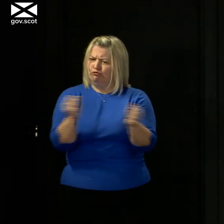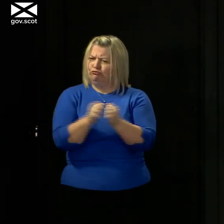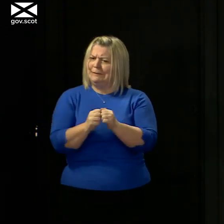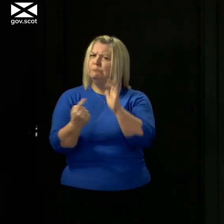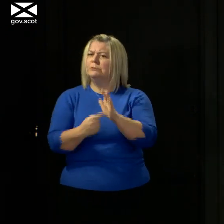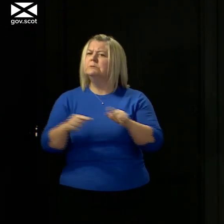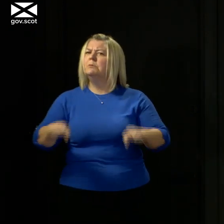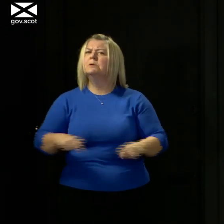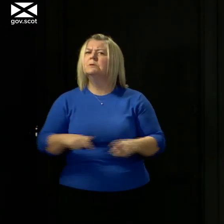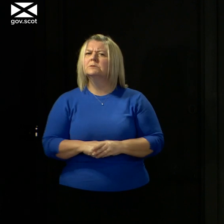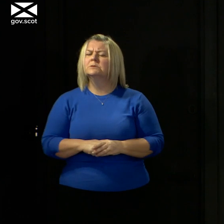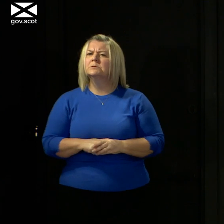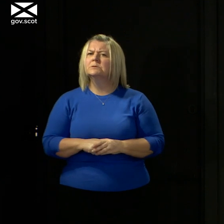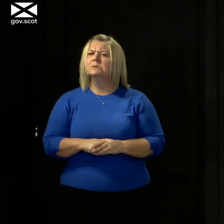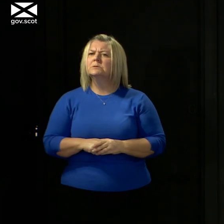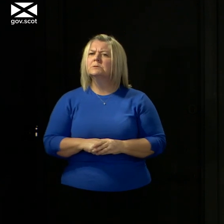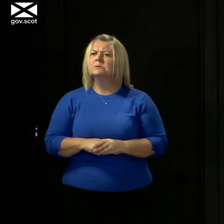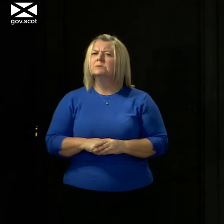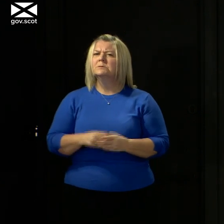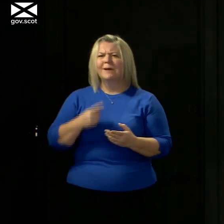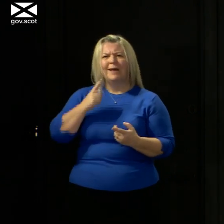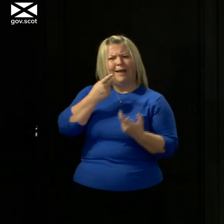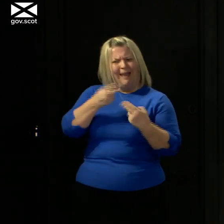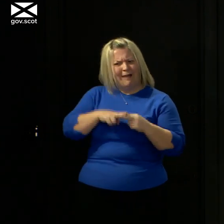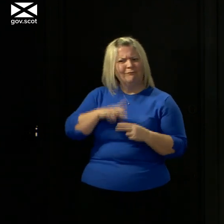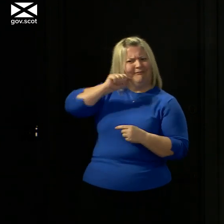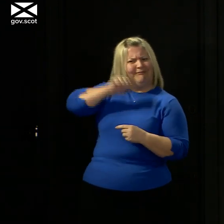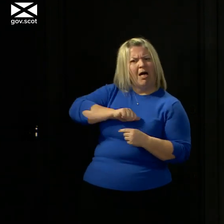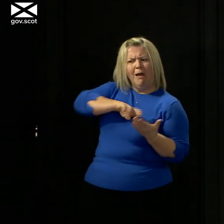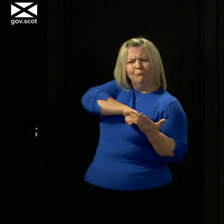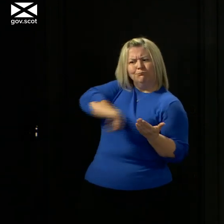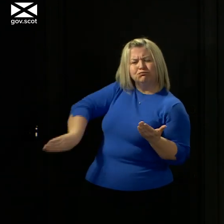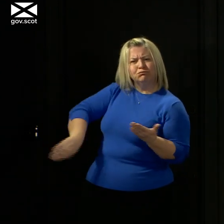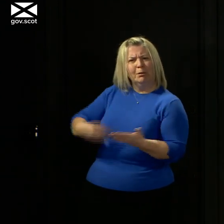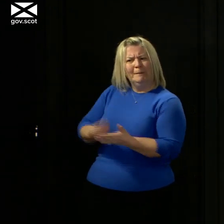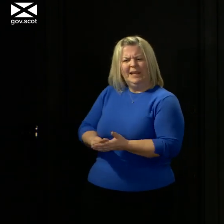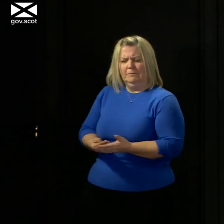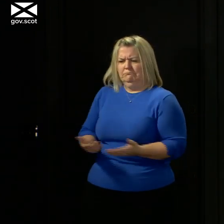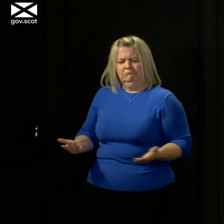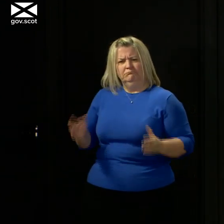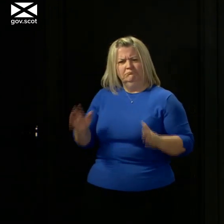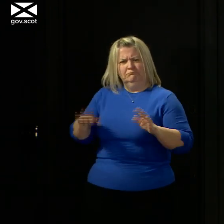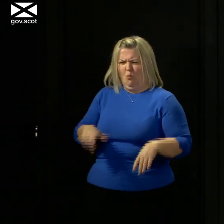here we want support to be available for businesses but we want that obviously as